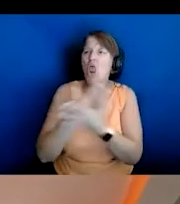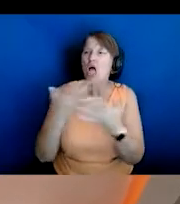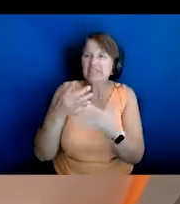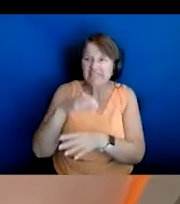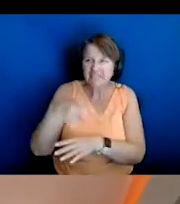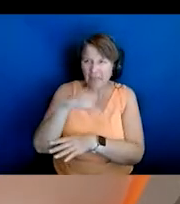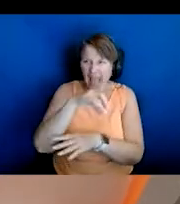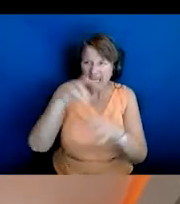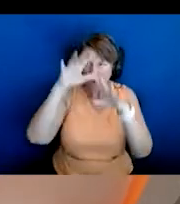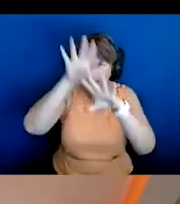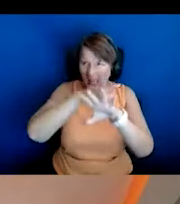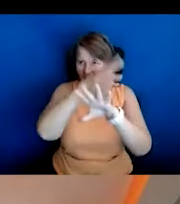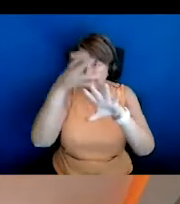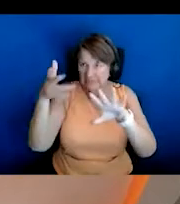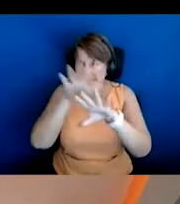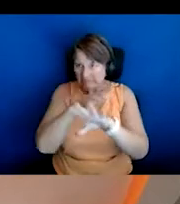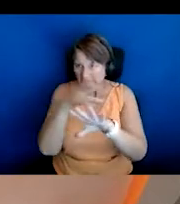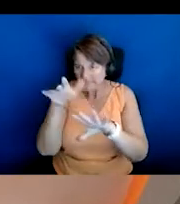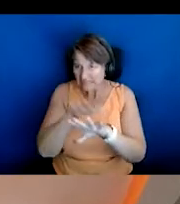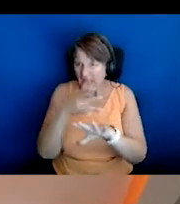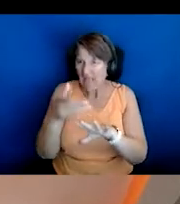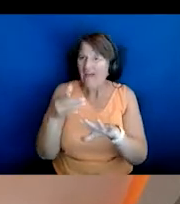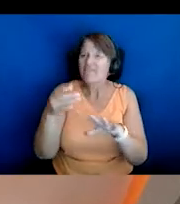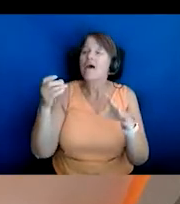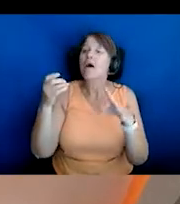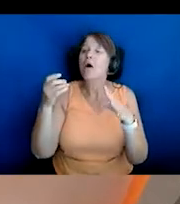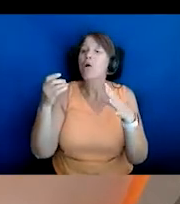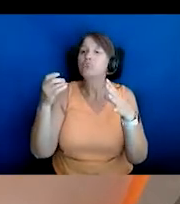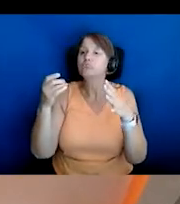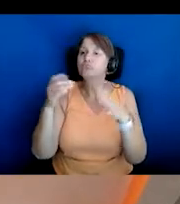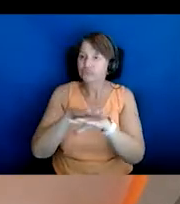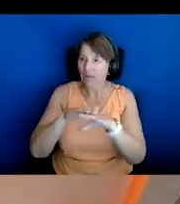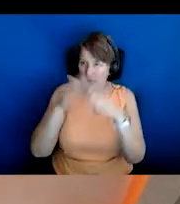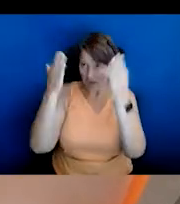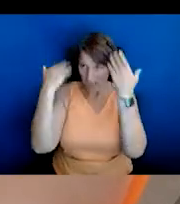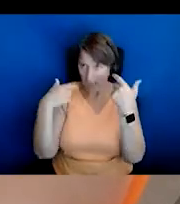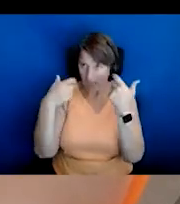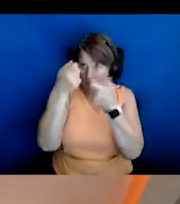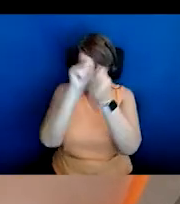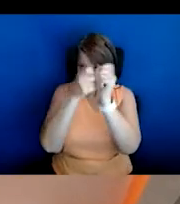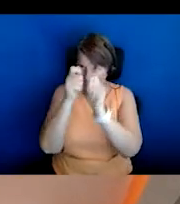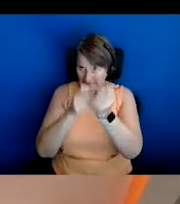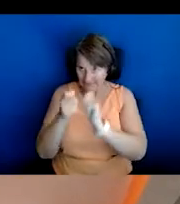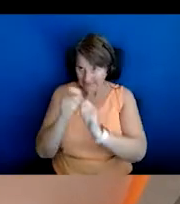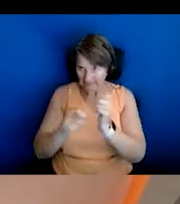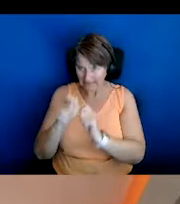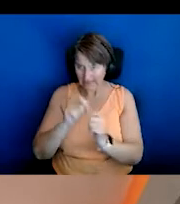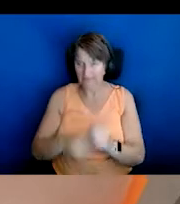I have brown hair, and it's in braids. Um, so I will begin,